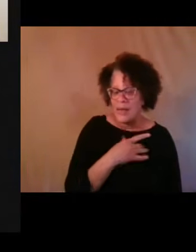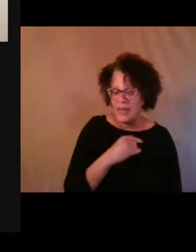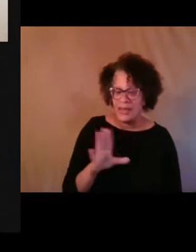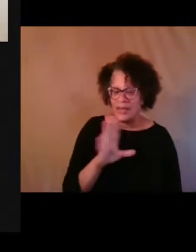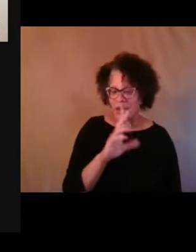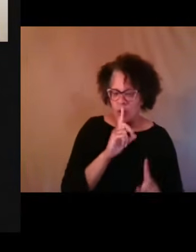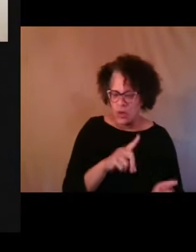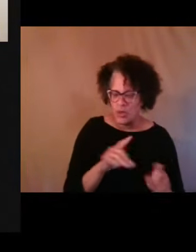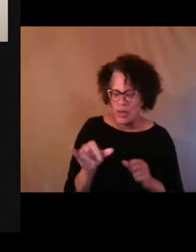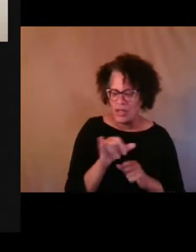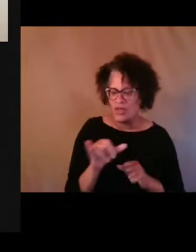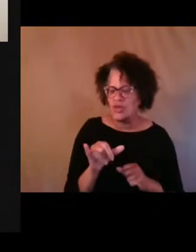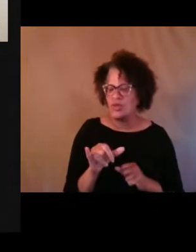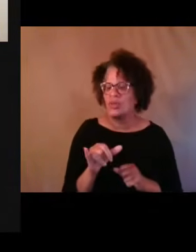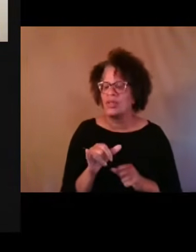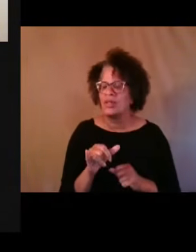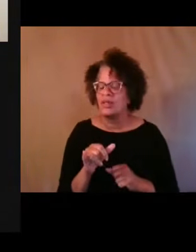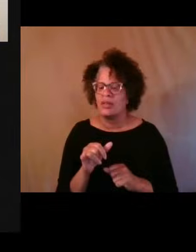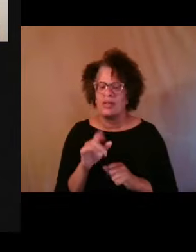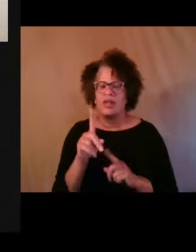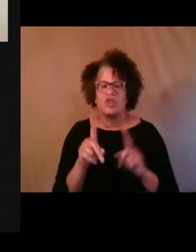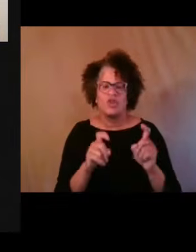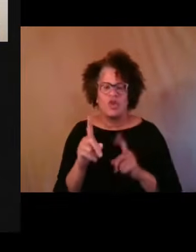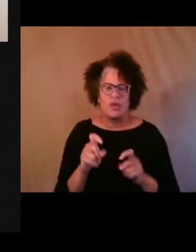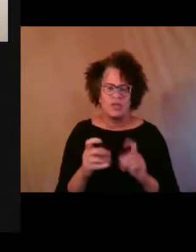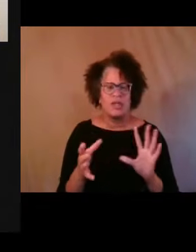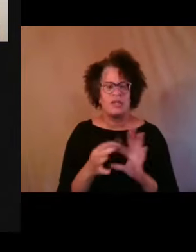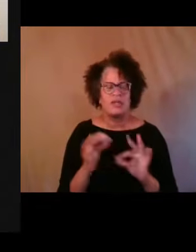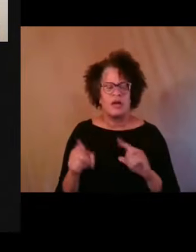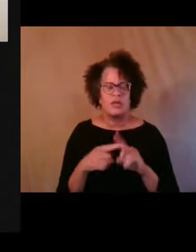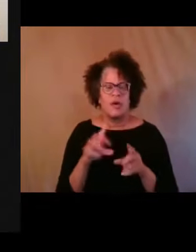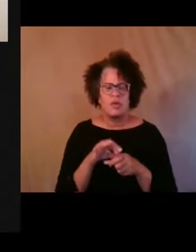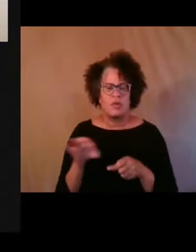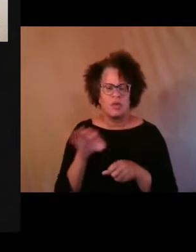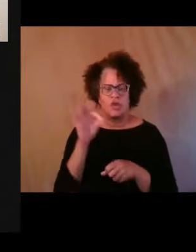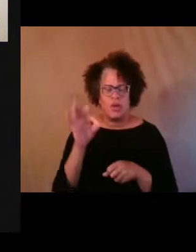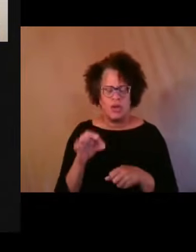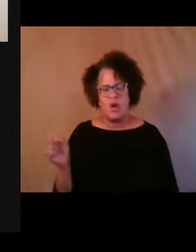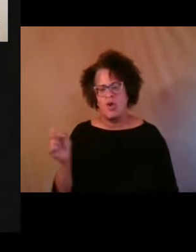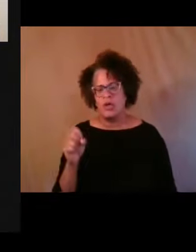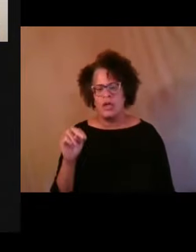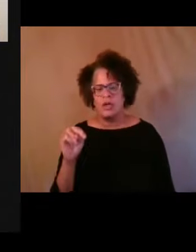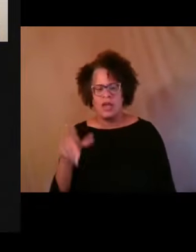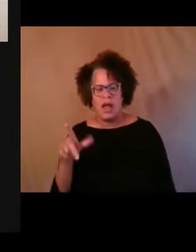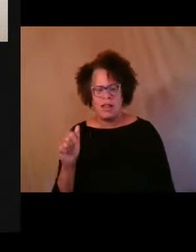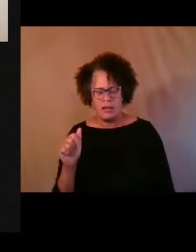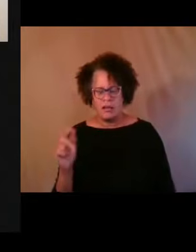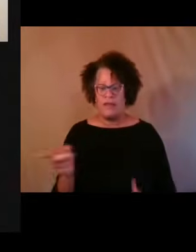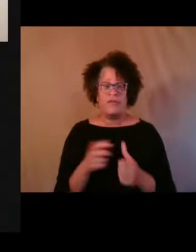in this question and this talk about spirituality. Yeah. The first thing that came to me